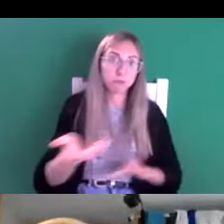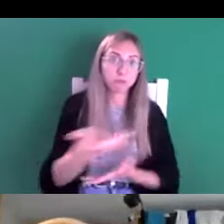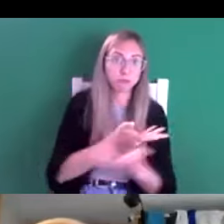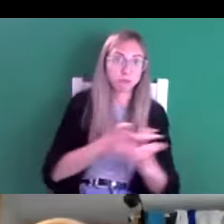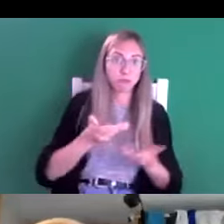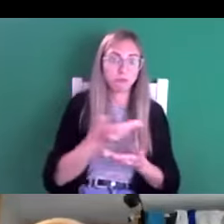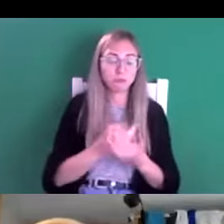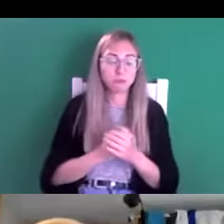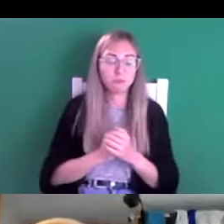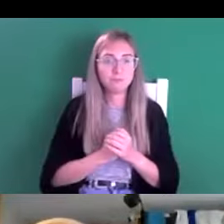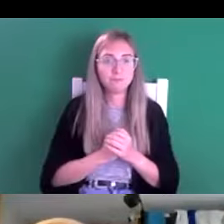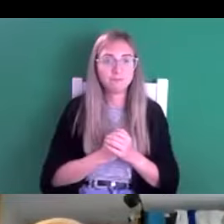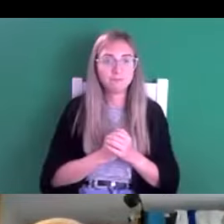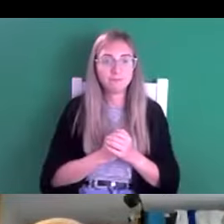next question okey-dokey